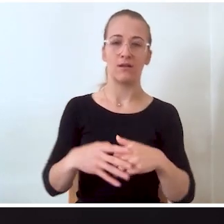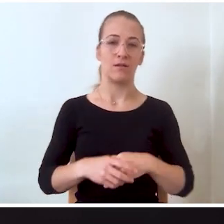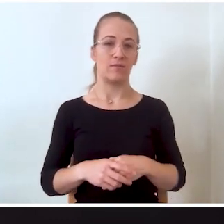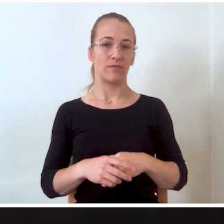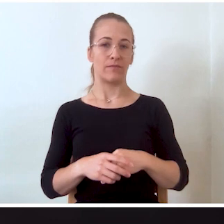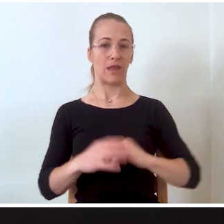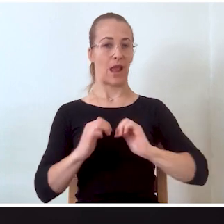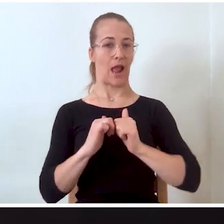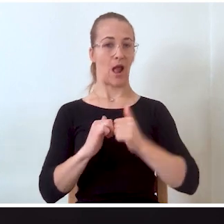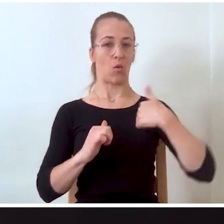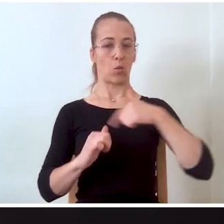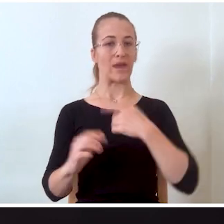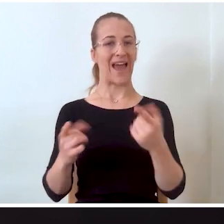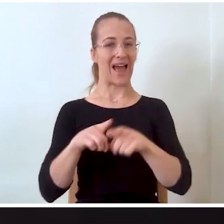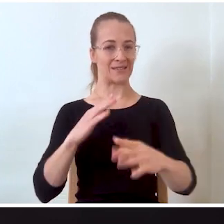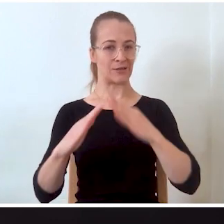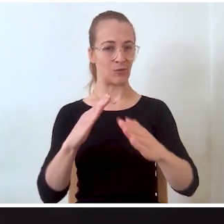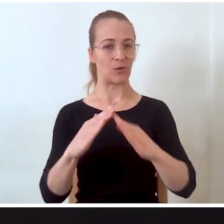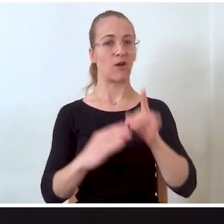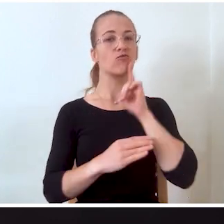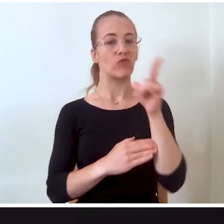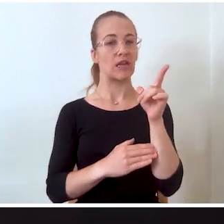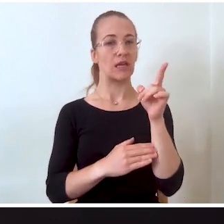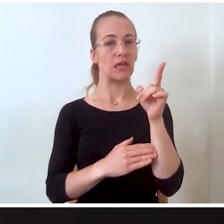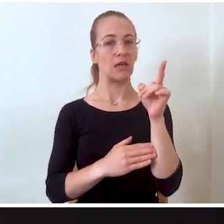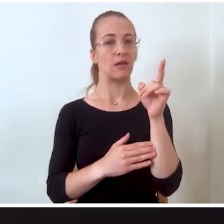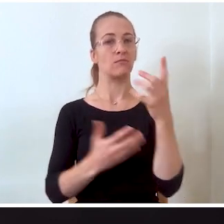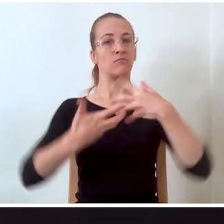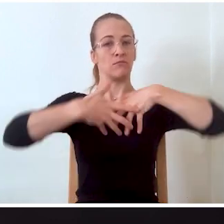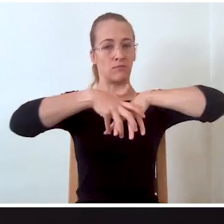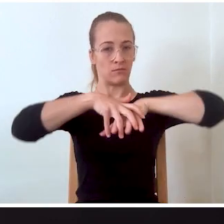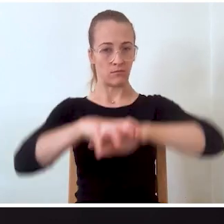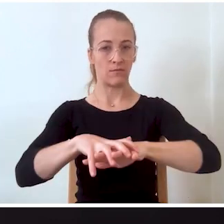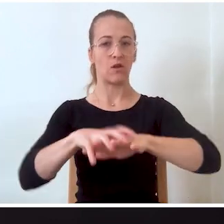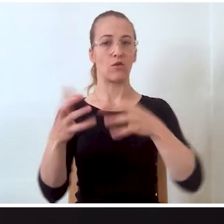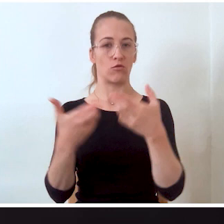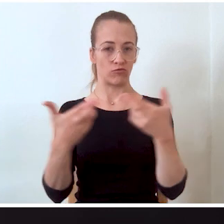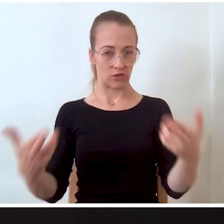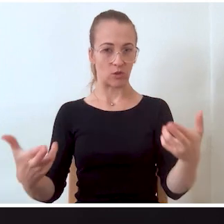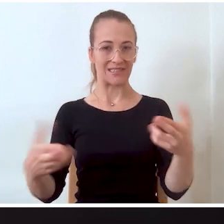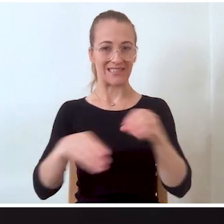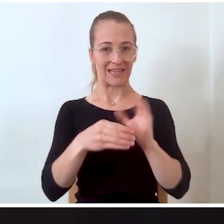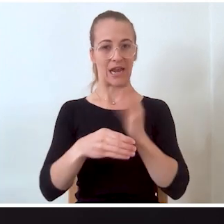And how we as a community are really integrating those resources into the work that we do